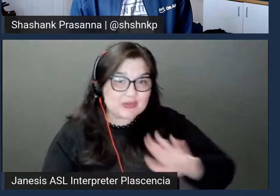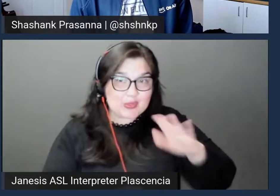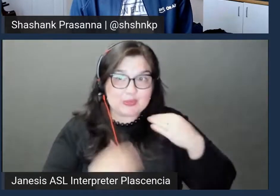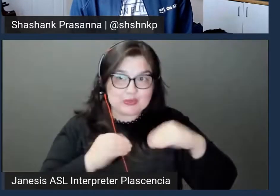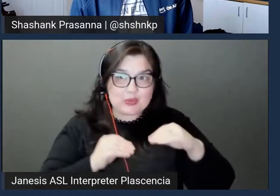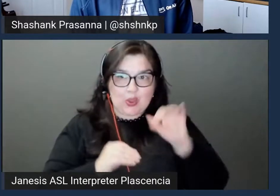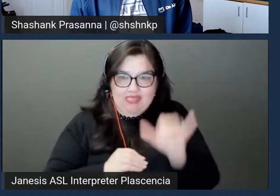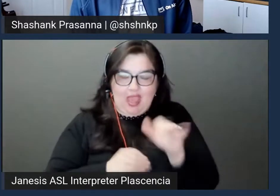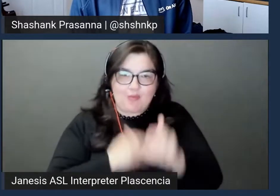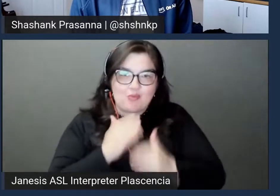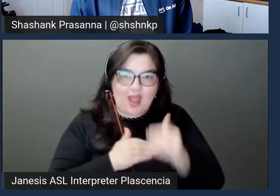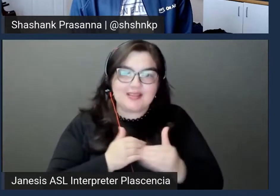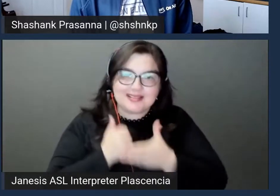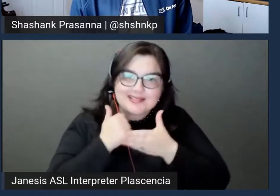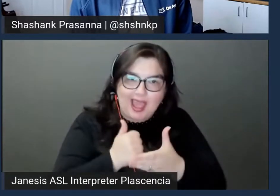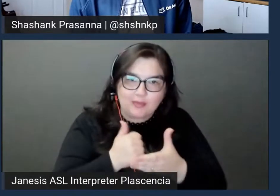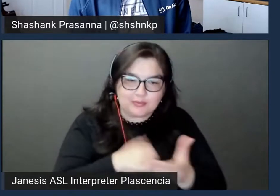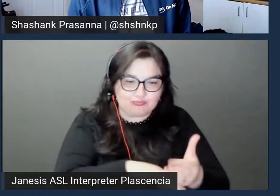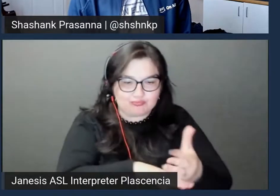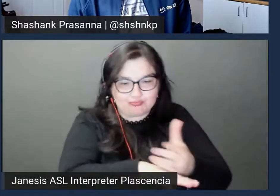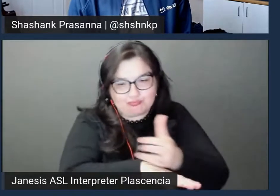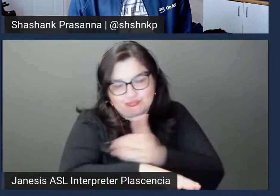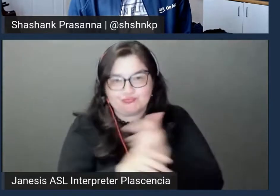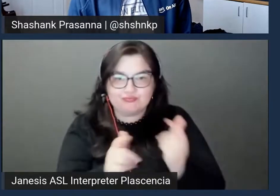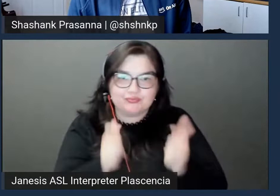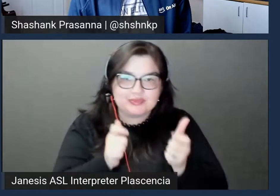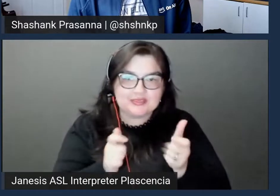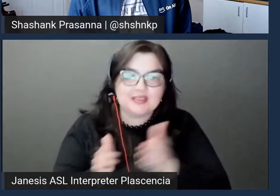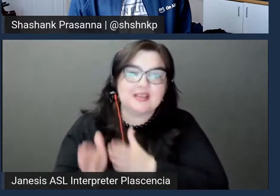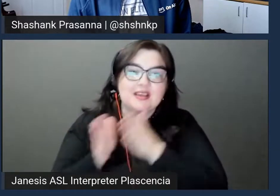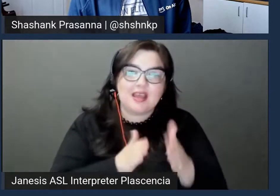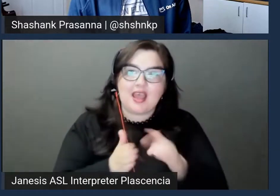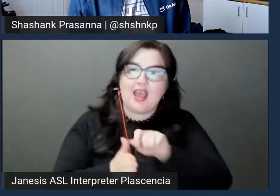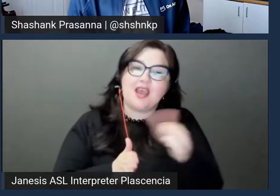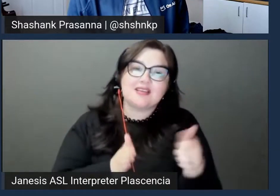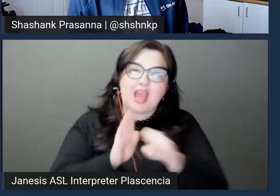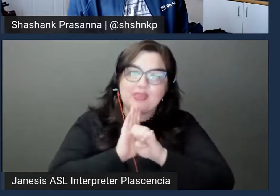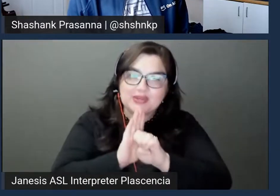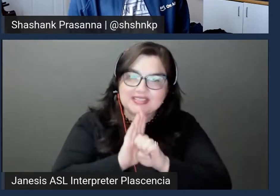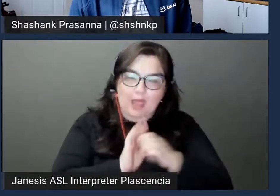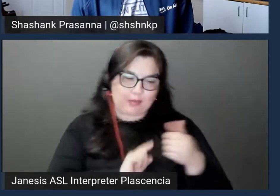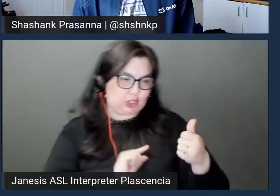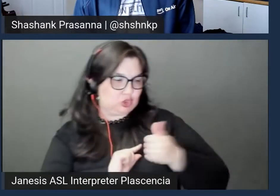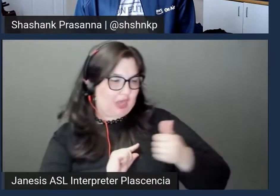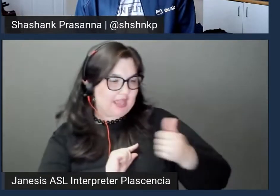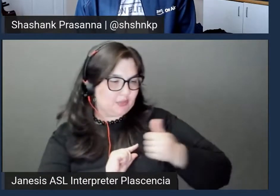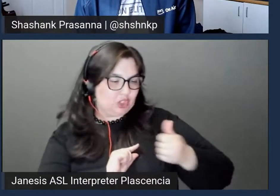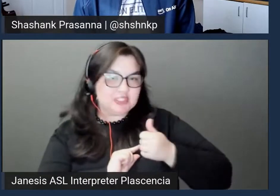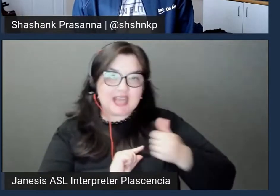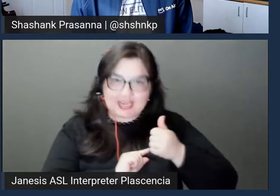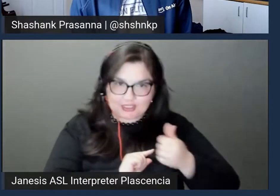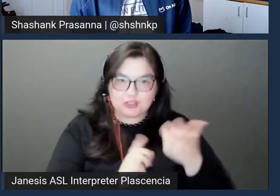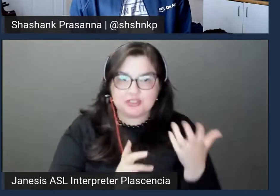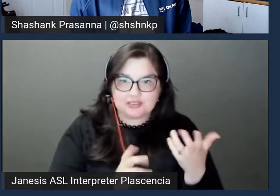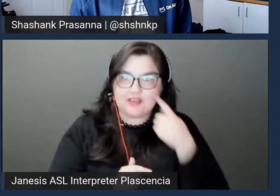Let me share one more example with you. If you look over to transportation industry, we have customers such as Cincinnati Airport